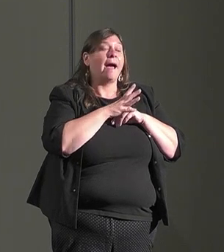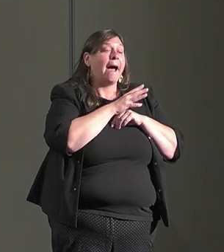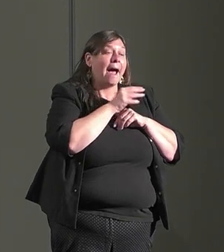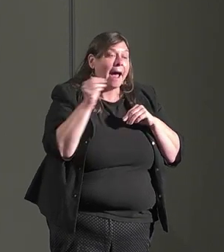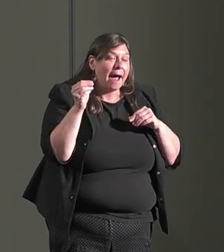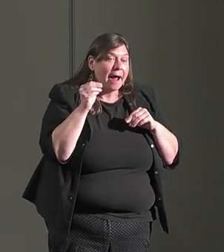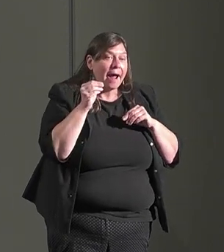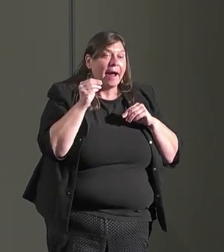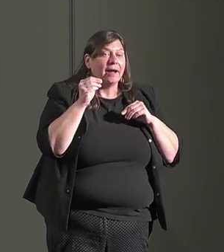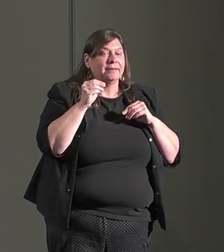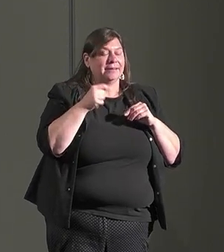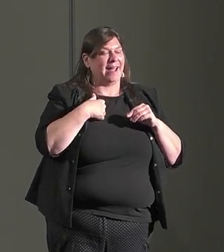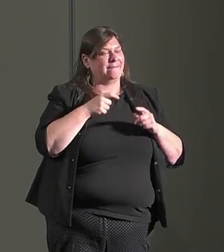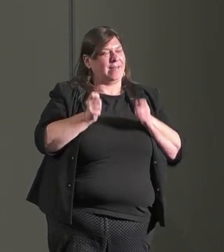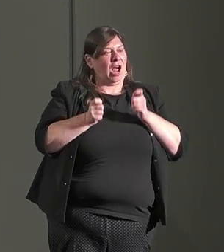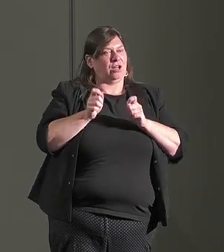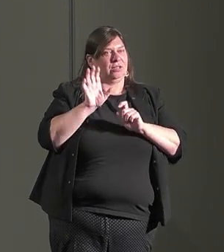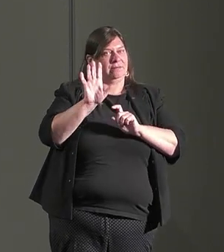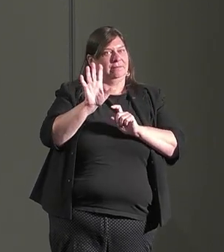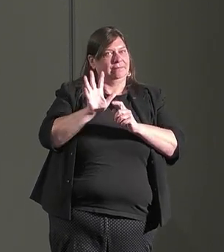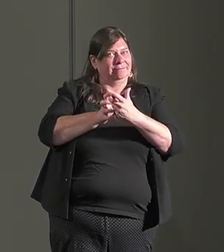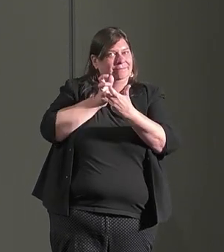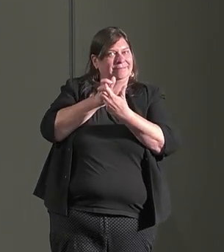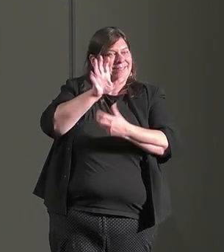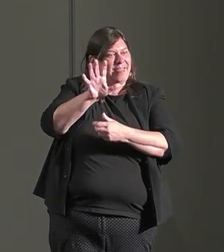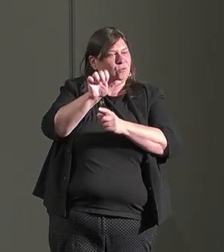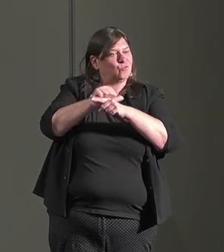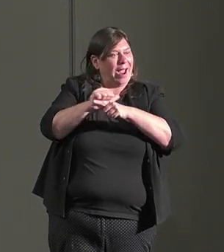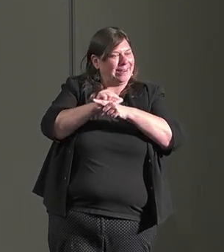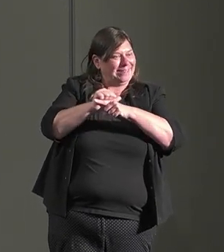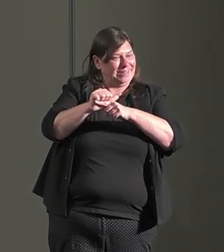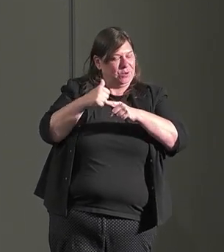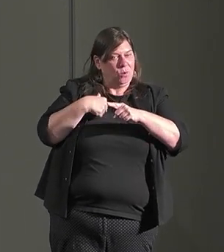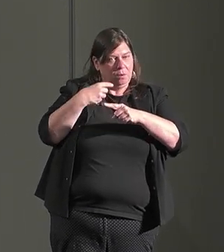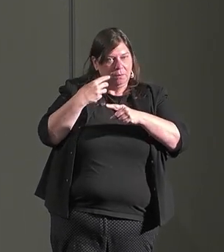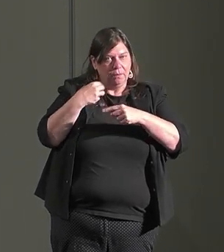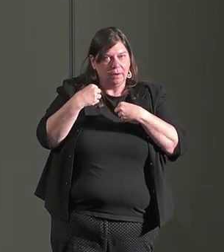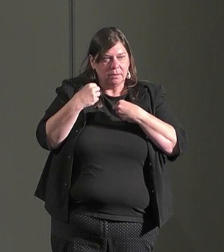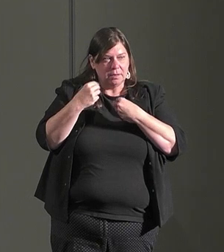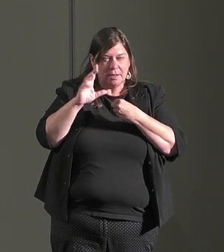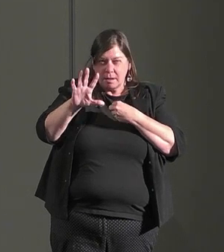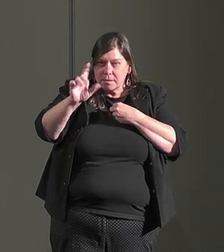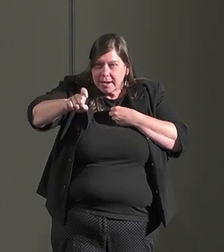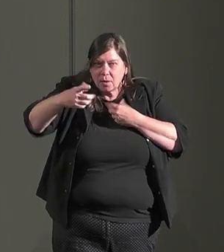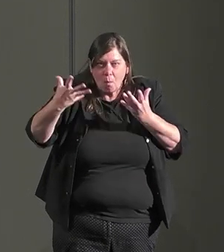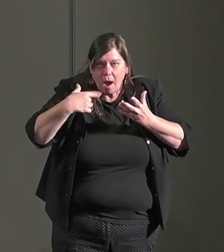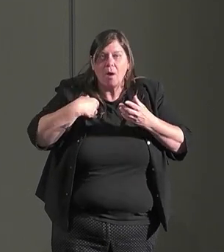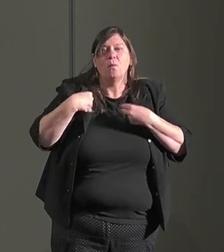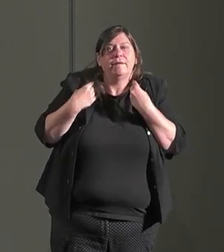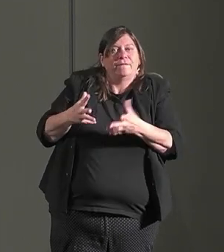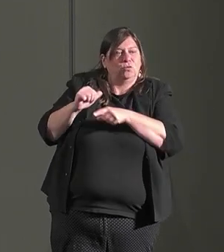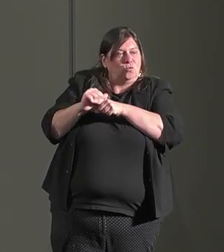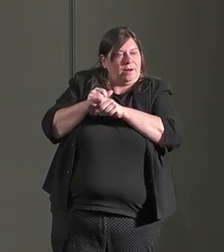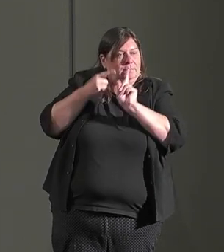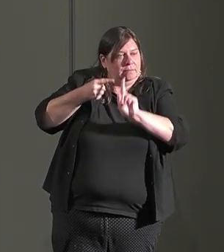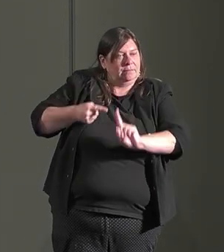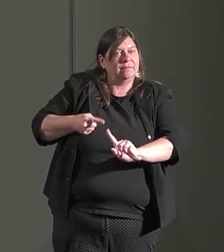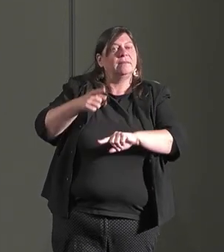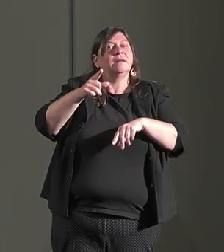have customized training. Which is tweak to their needs to insure they always build accessibility